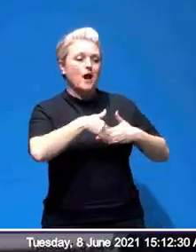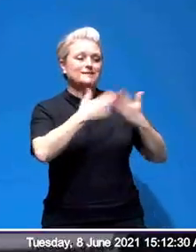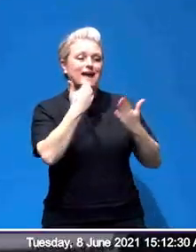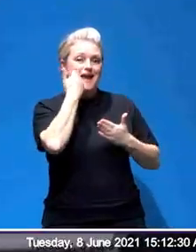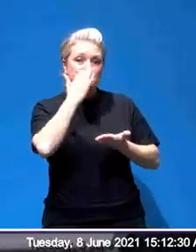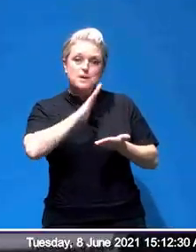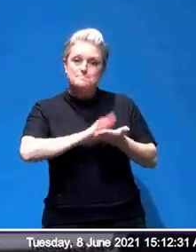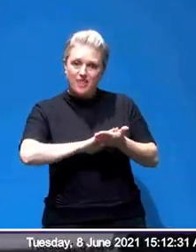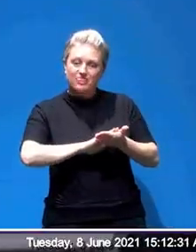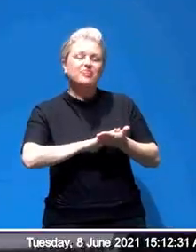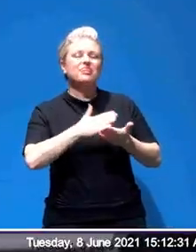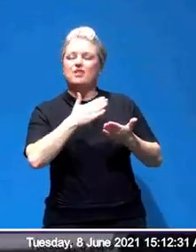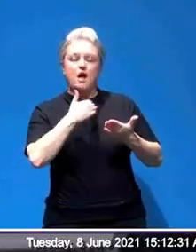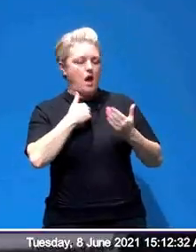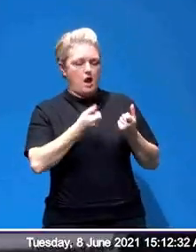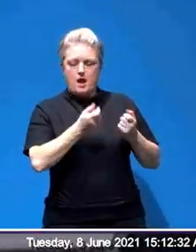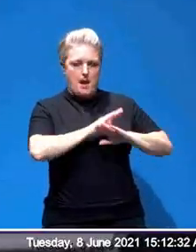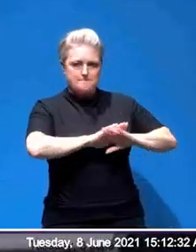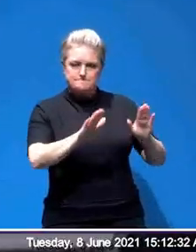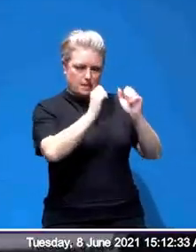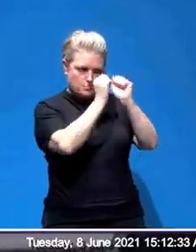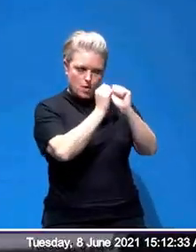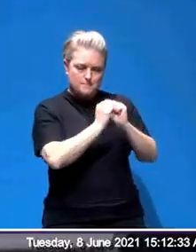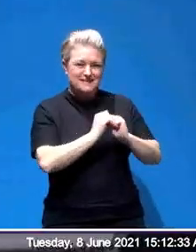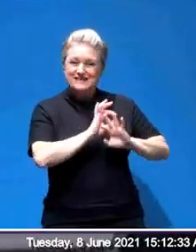block out to go and visit houses across the directorate.